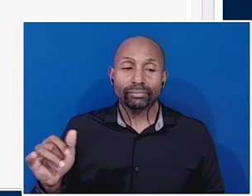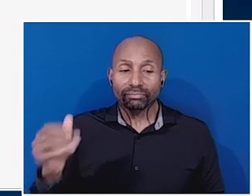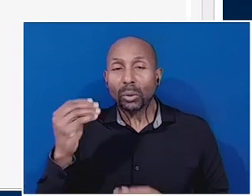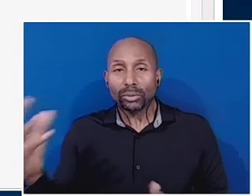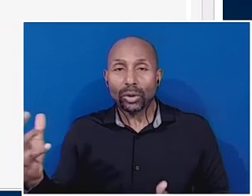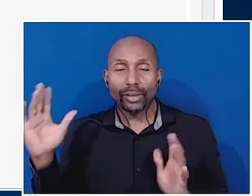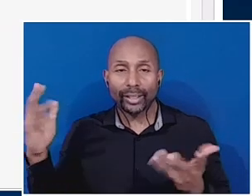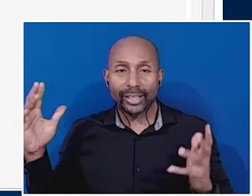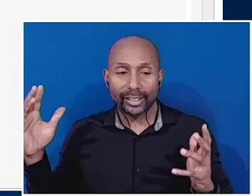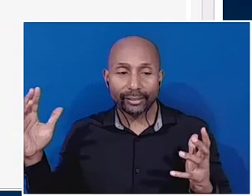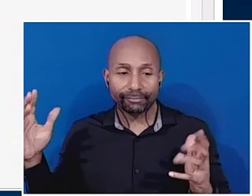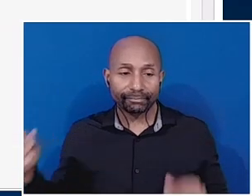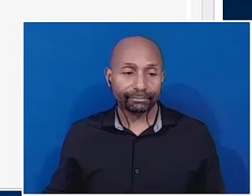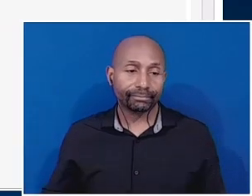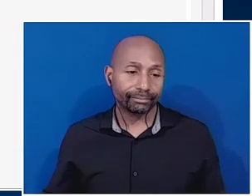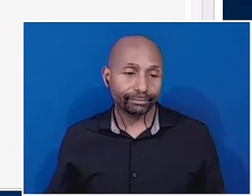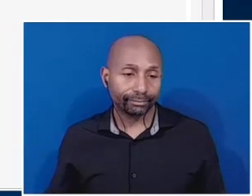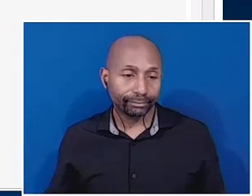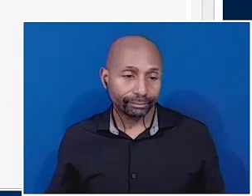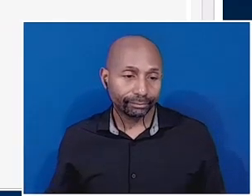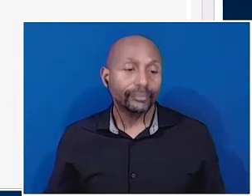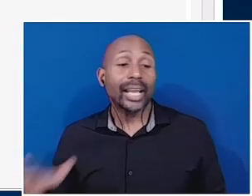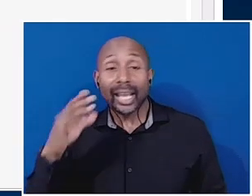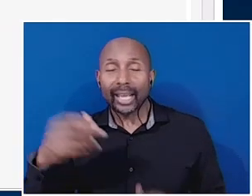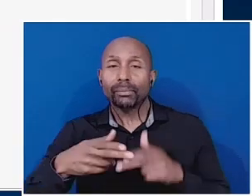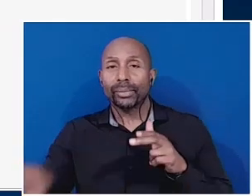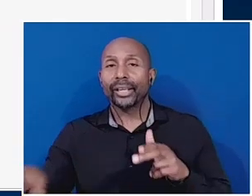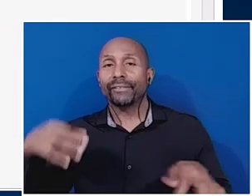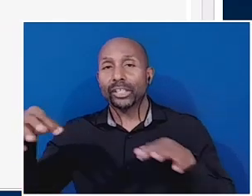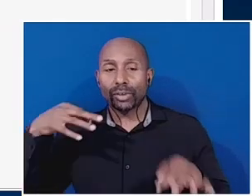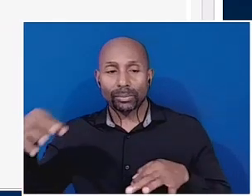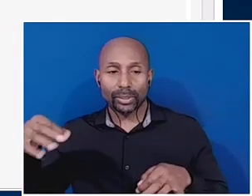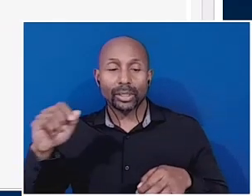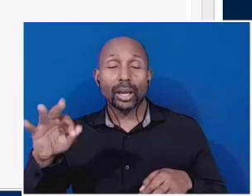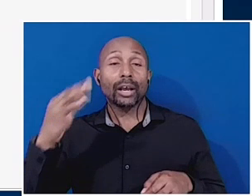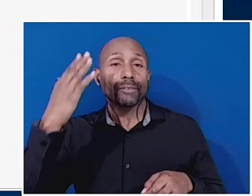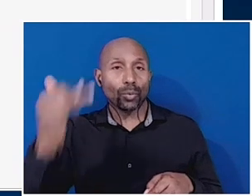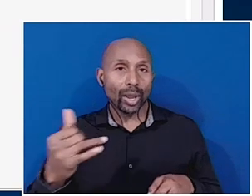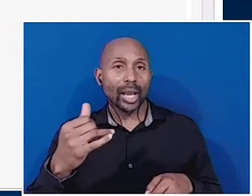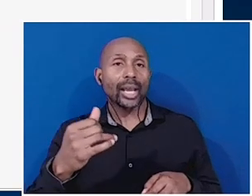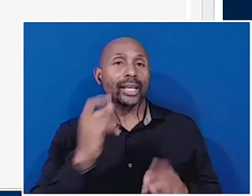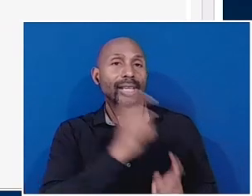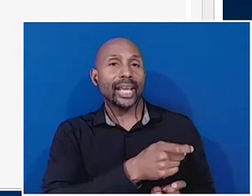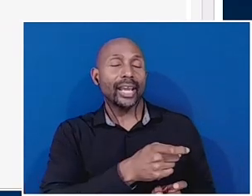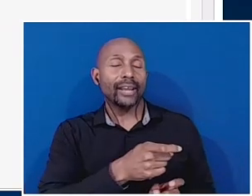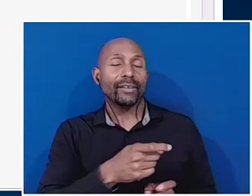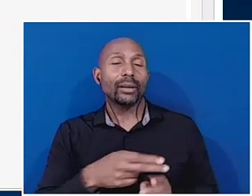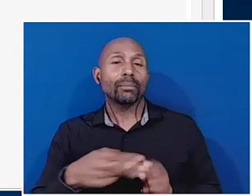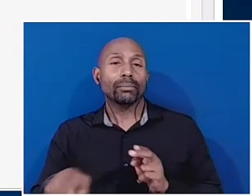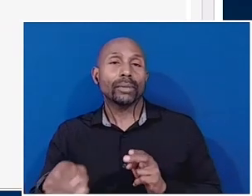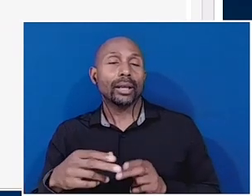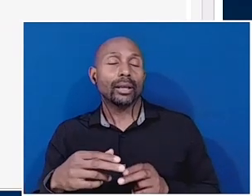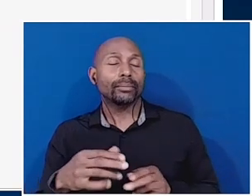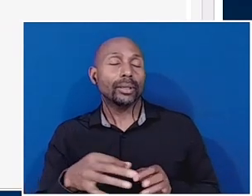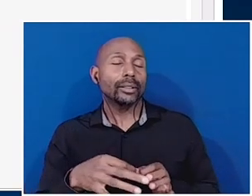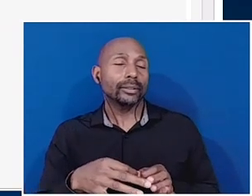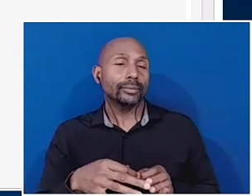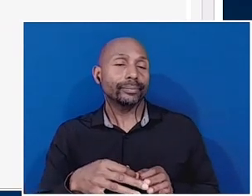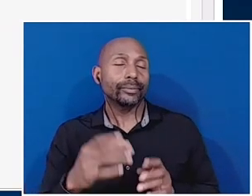And also a brief description of the reason for the extension. So I'll stop there and open it up. Okay. Thanks.